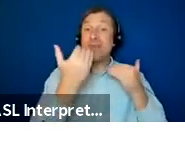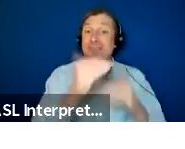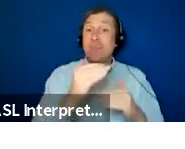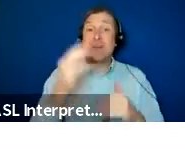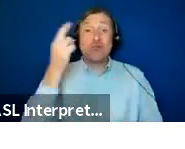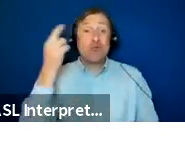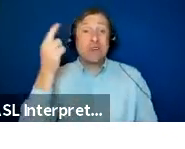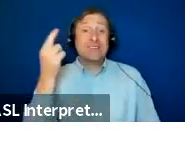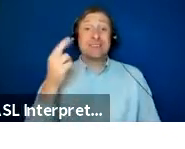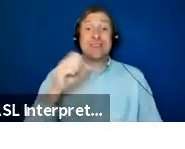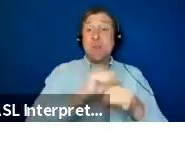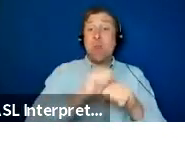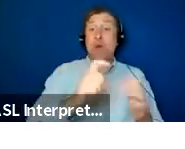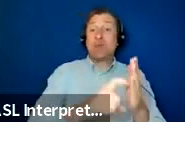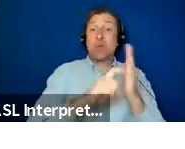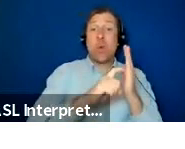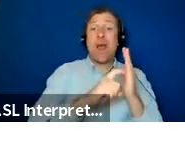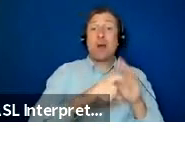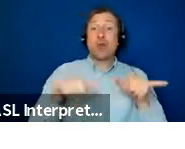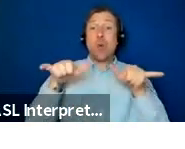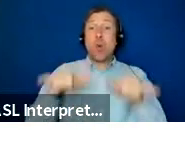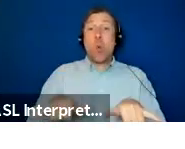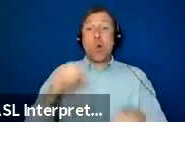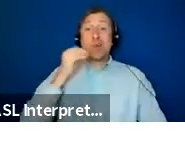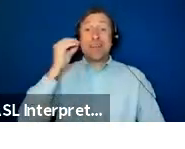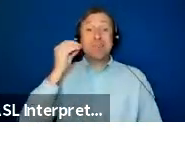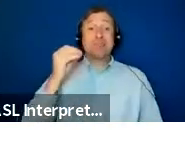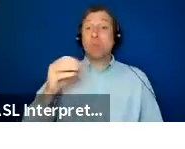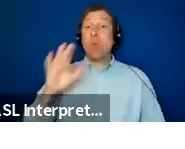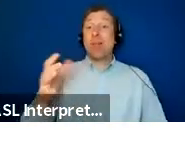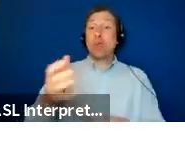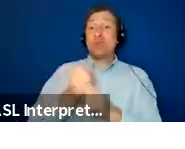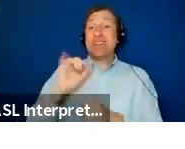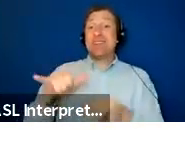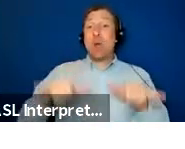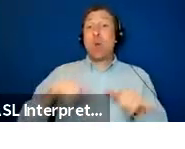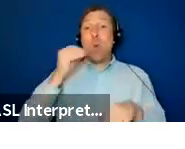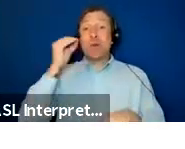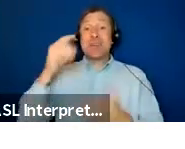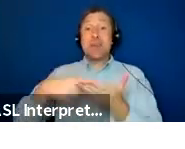or if required by law will receive quarantine pay. So this is another area that was extremely hard fought